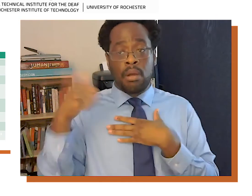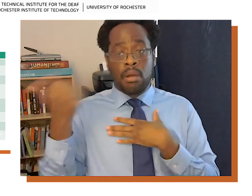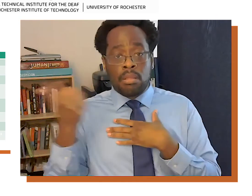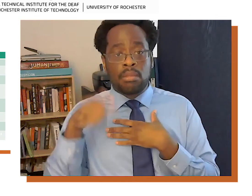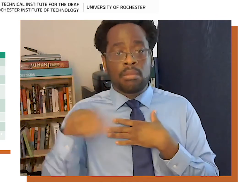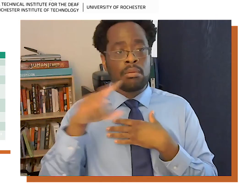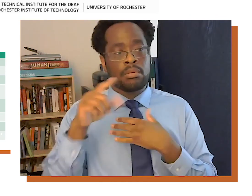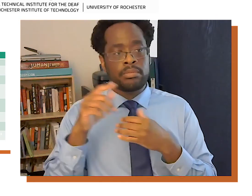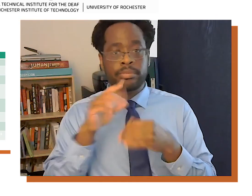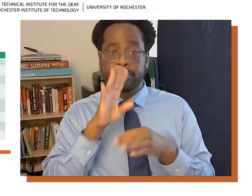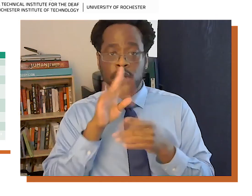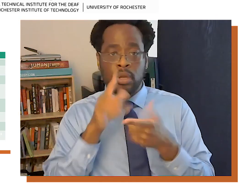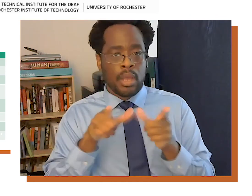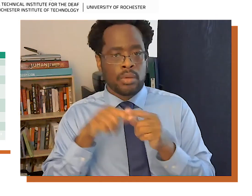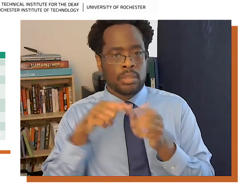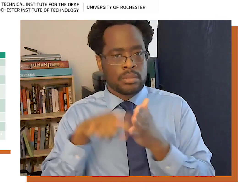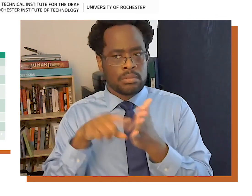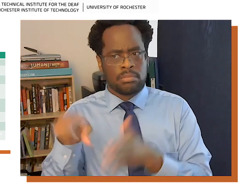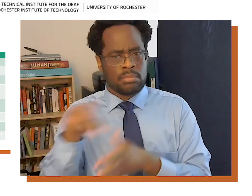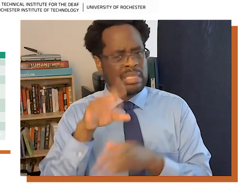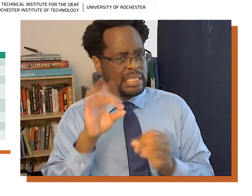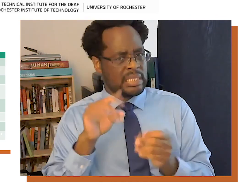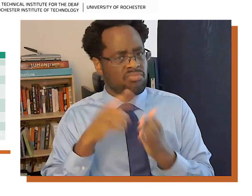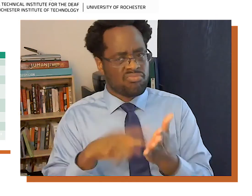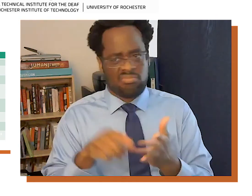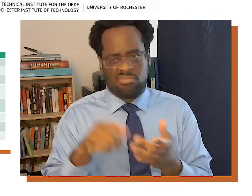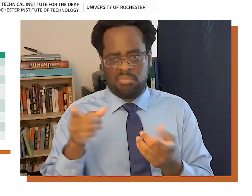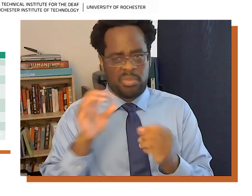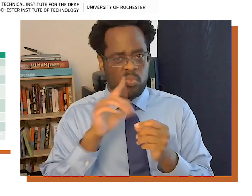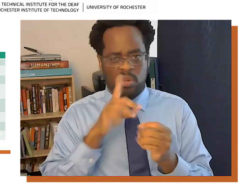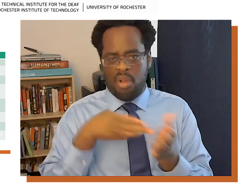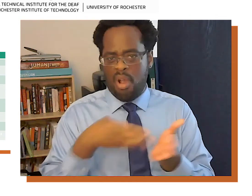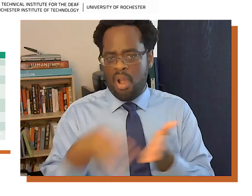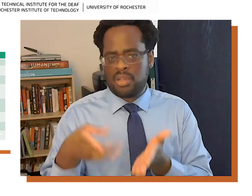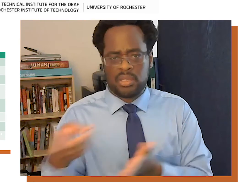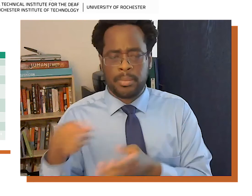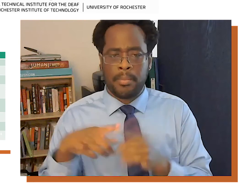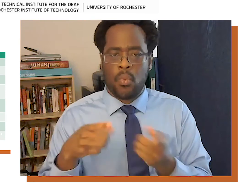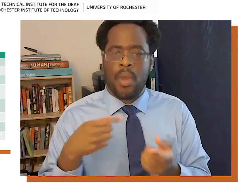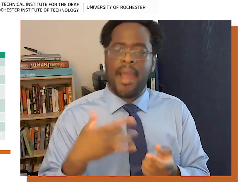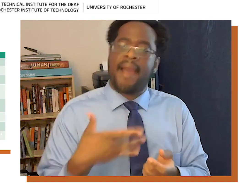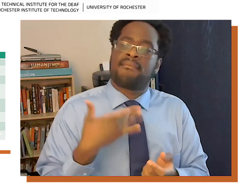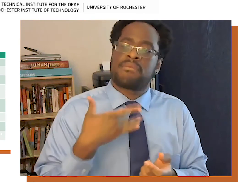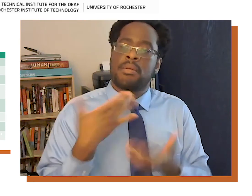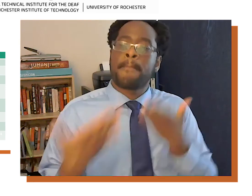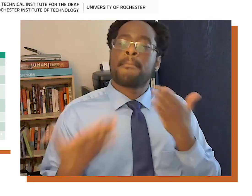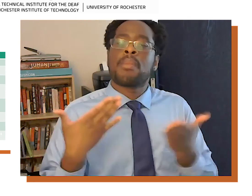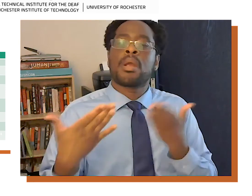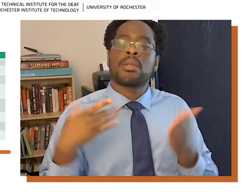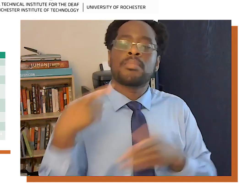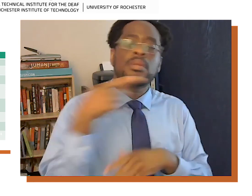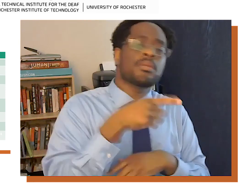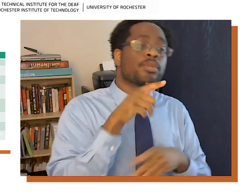and judging their intelligence based on that. It seems that there are a variety of attitudes